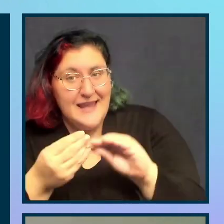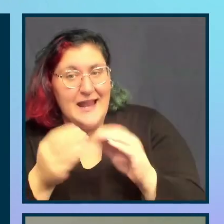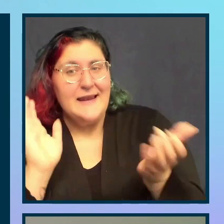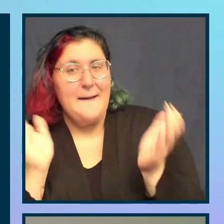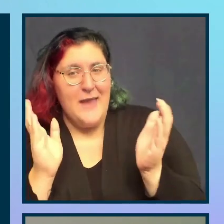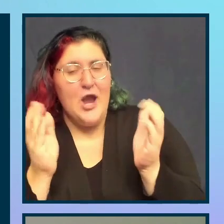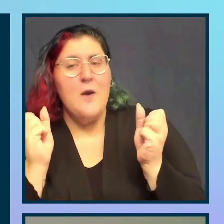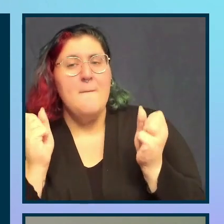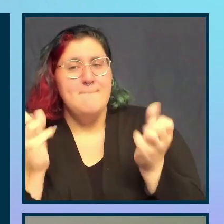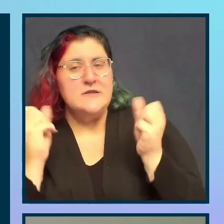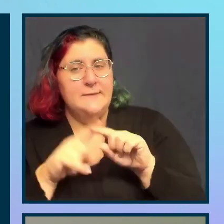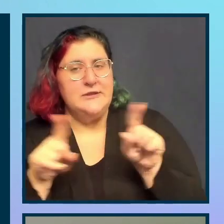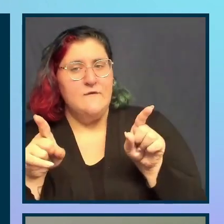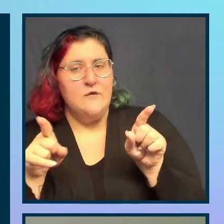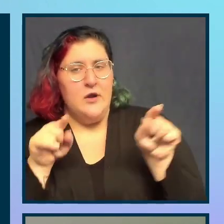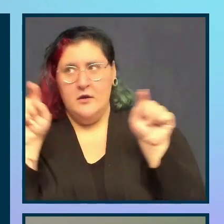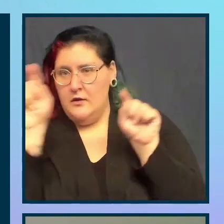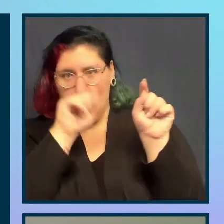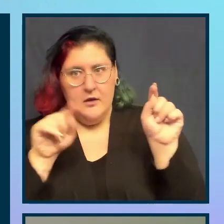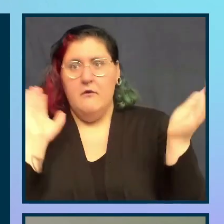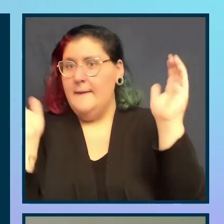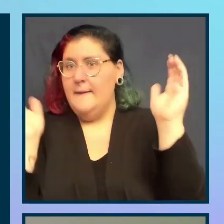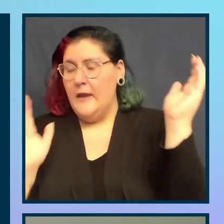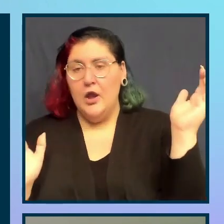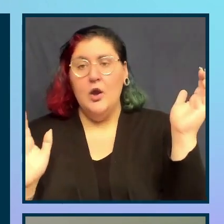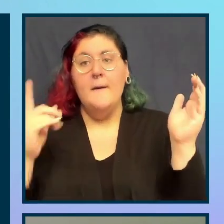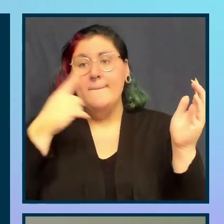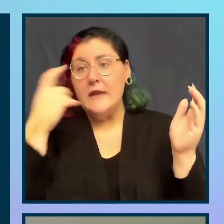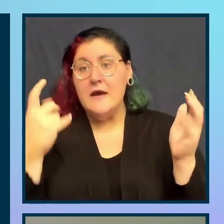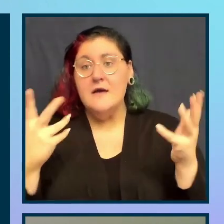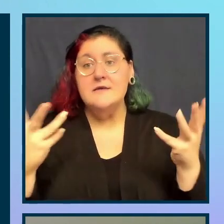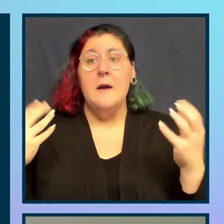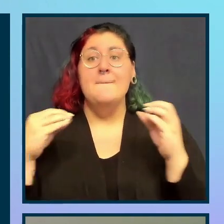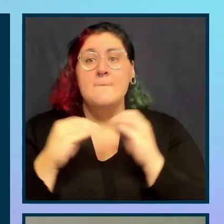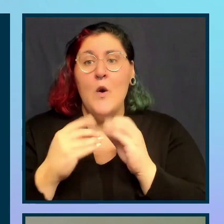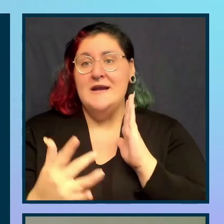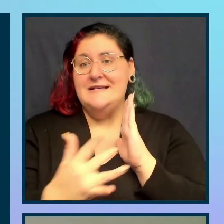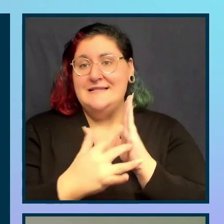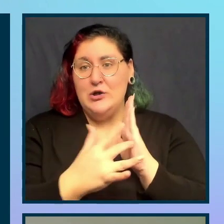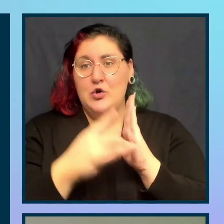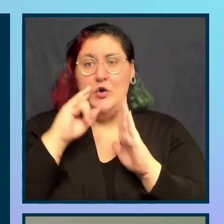This is because the more technical and in depth articles tend to be, the more quickly they can get out of date.